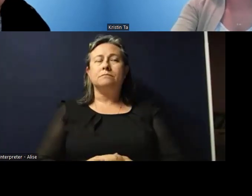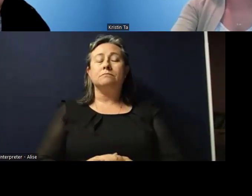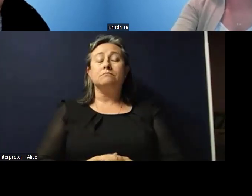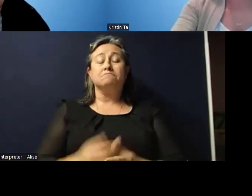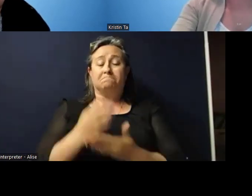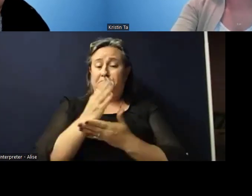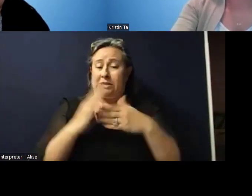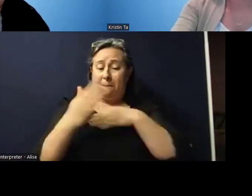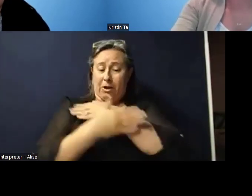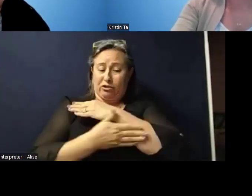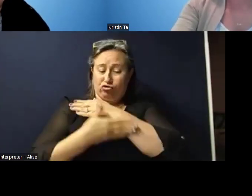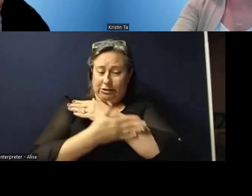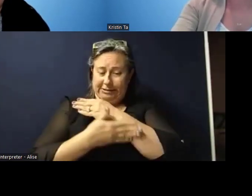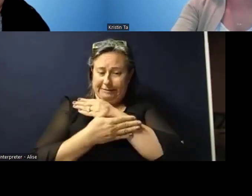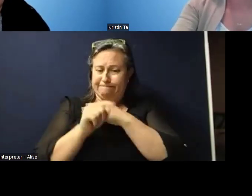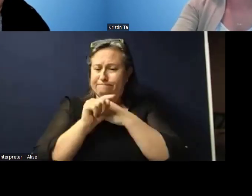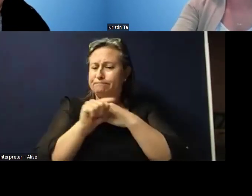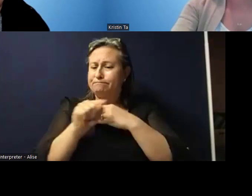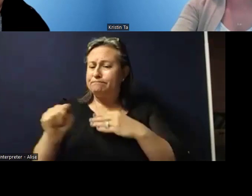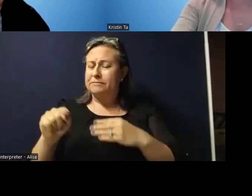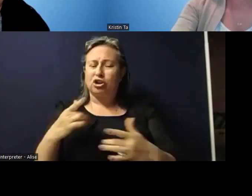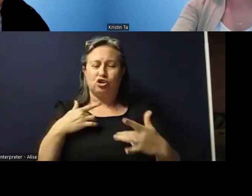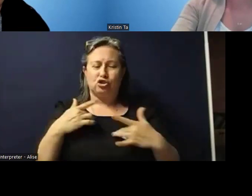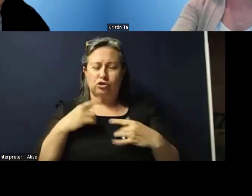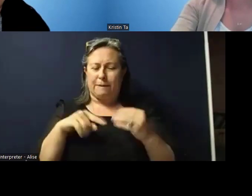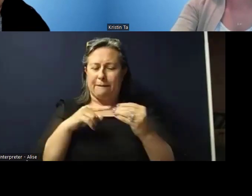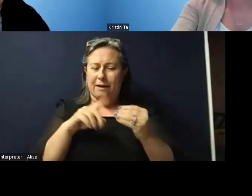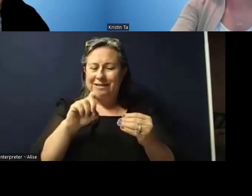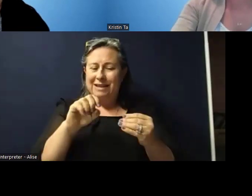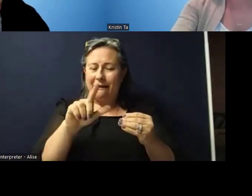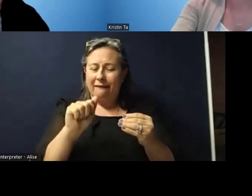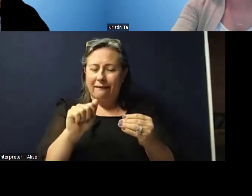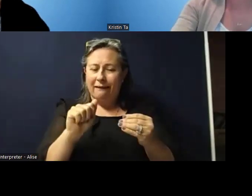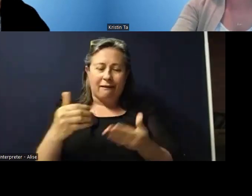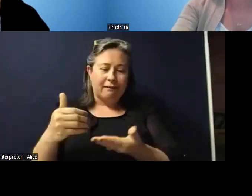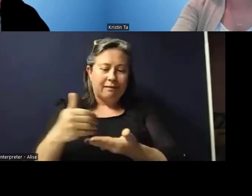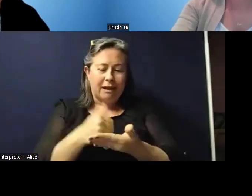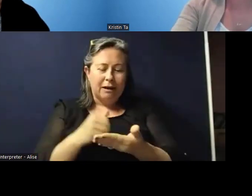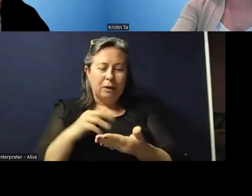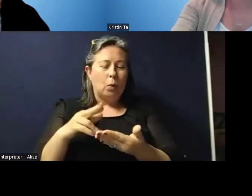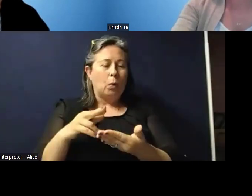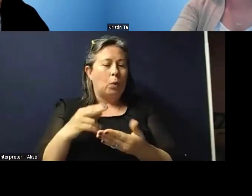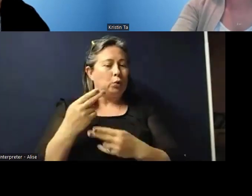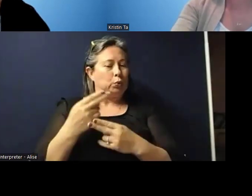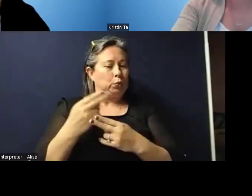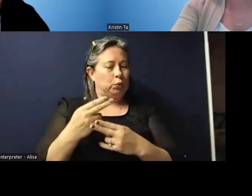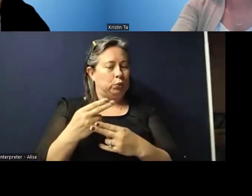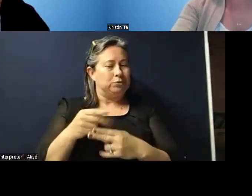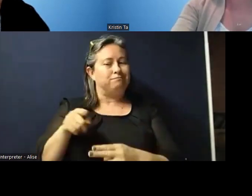that have concerns with the data that is collected or used under an NIH grant, that may be subject to the Patriot Act